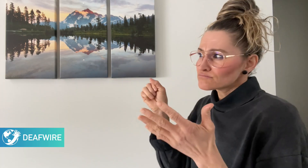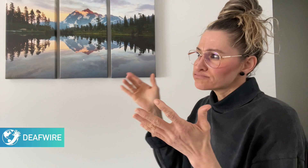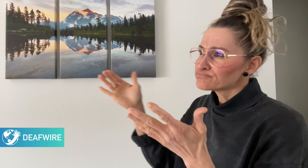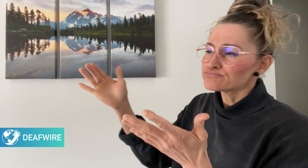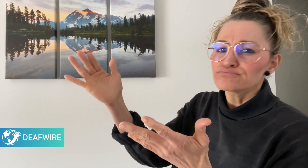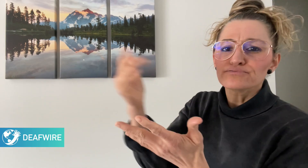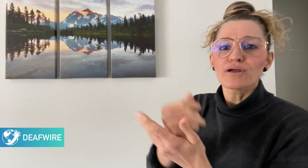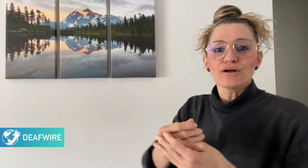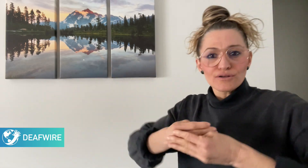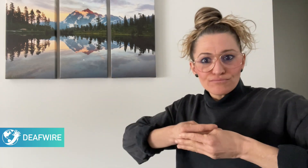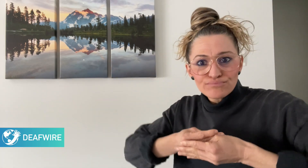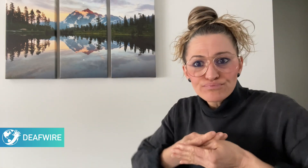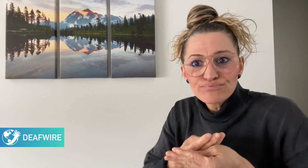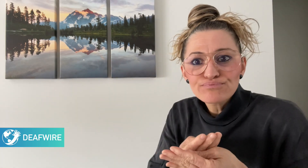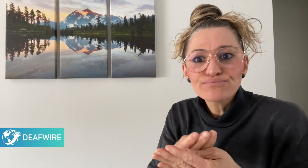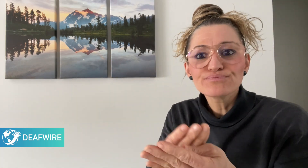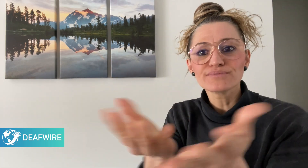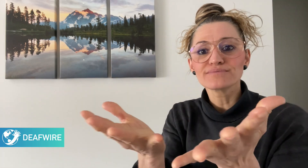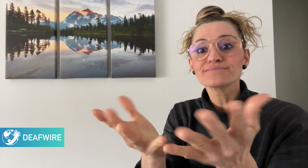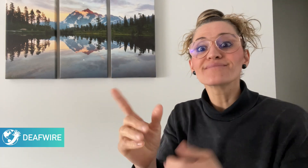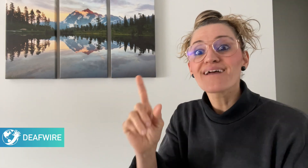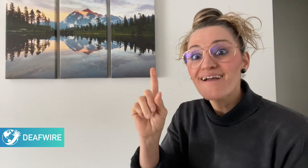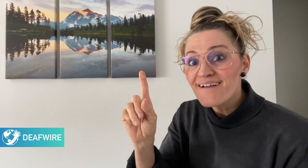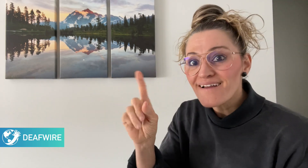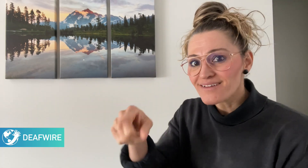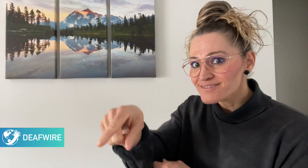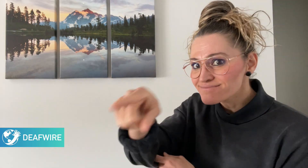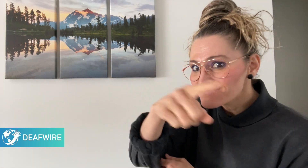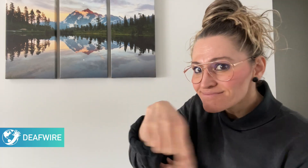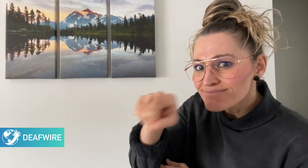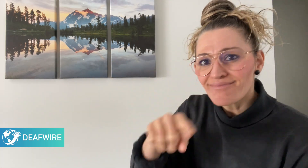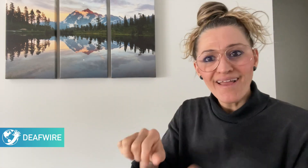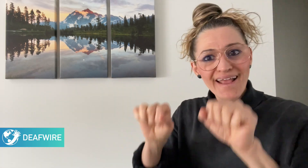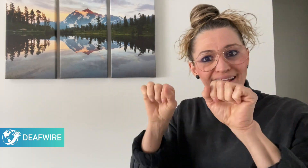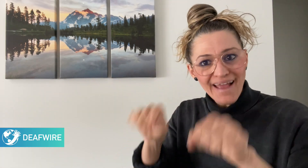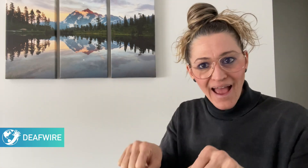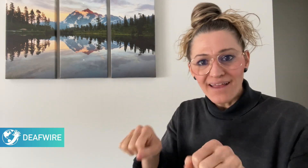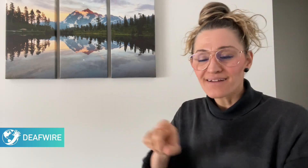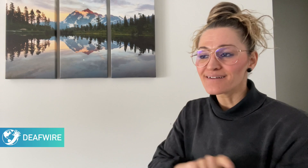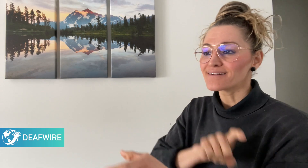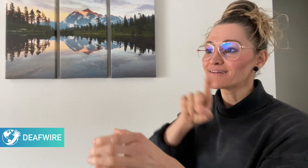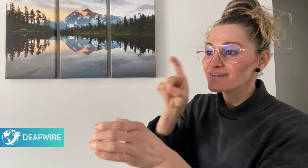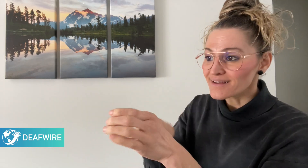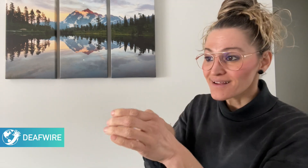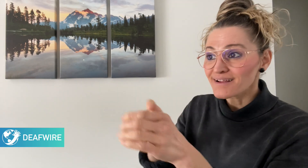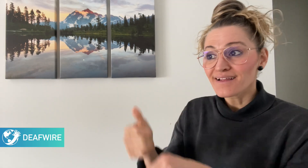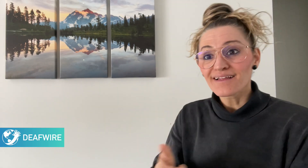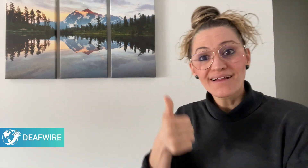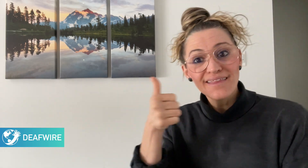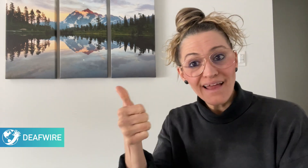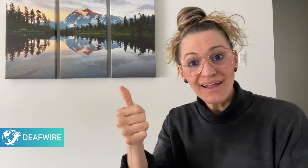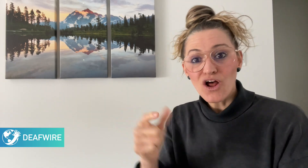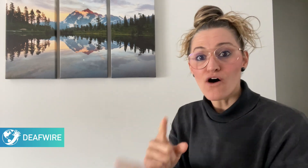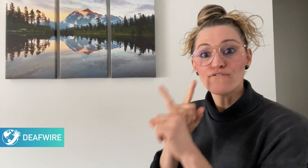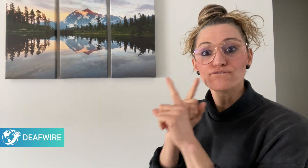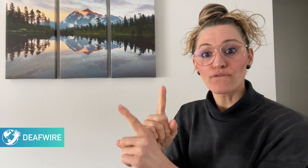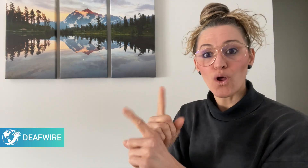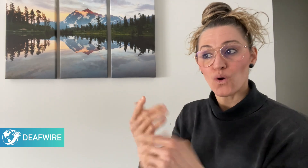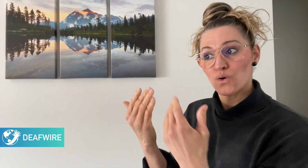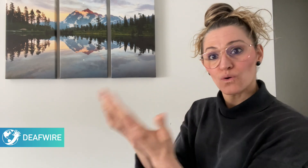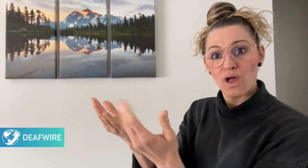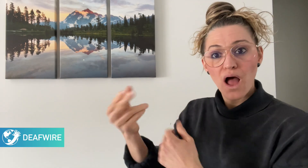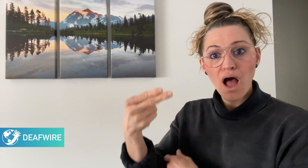Don’t forget to subscribe, like, and follow